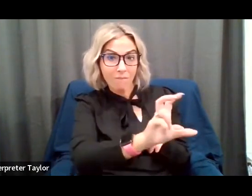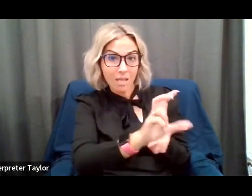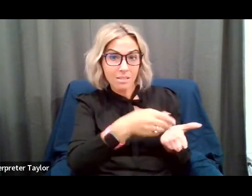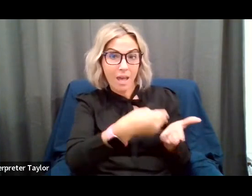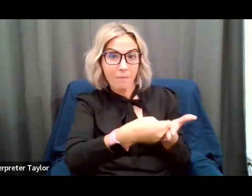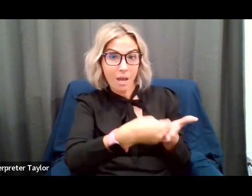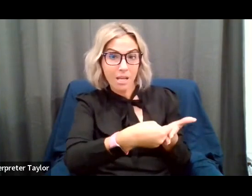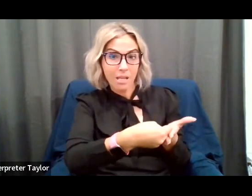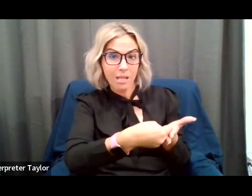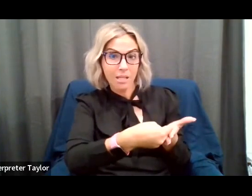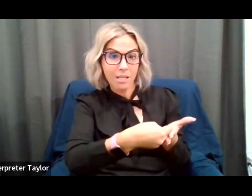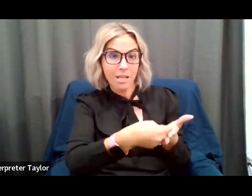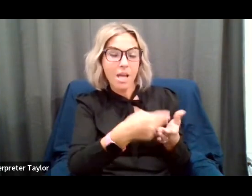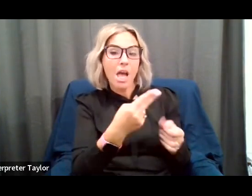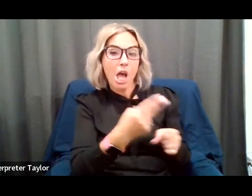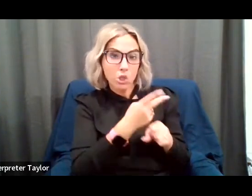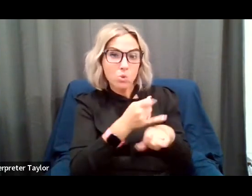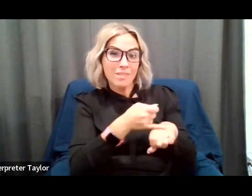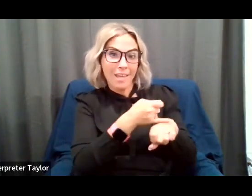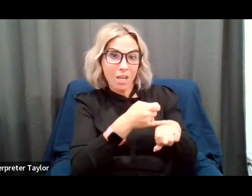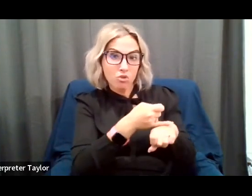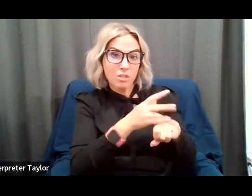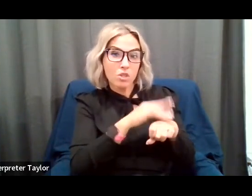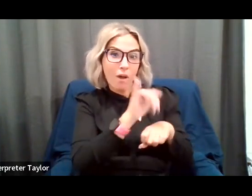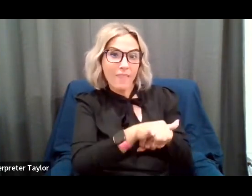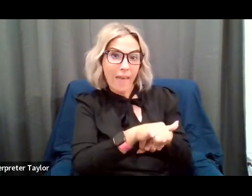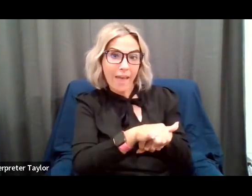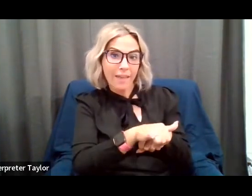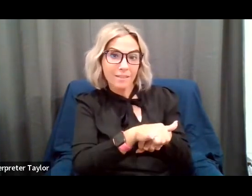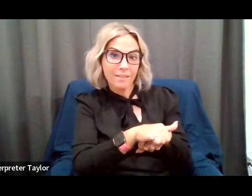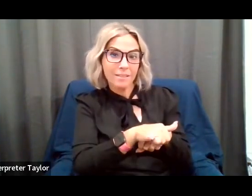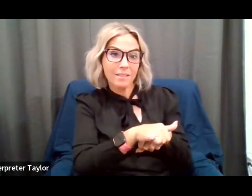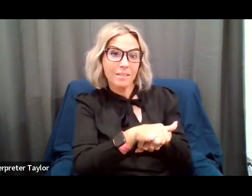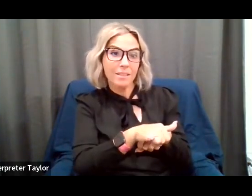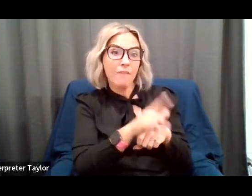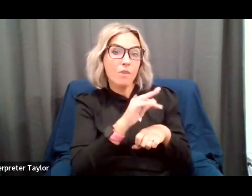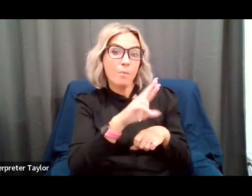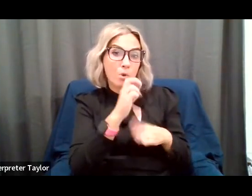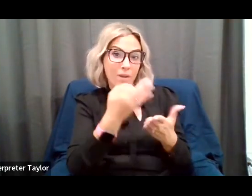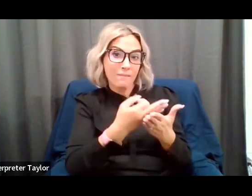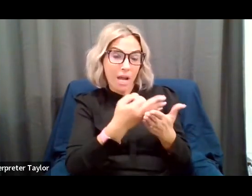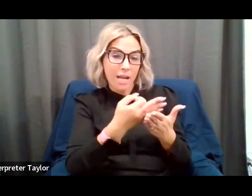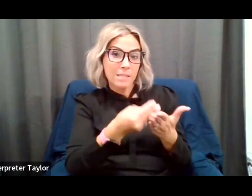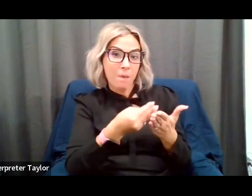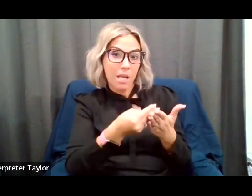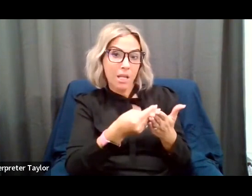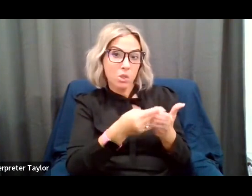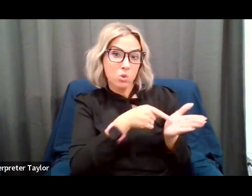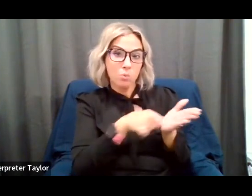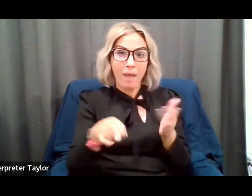And they used the interests from the cash they got from the refinance to pay the interest on the Bonds.